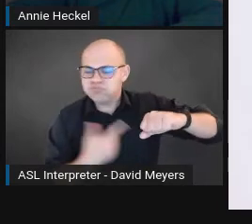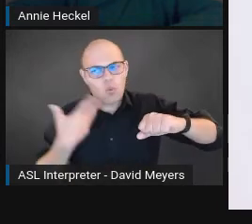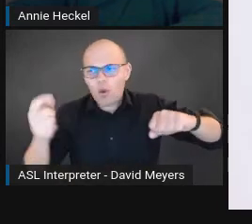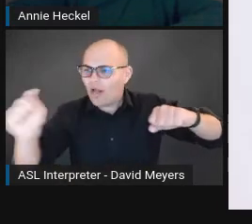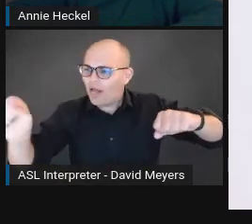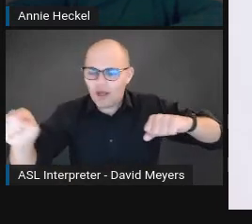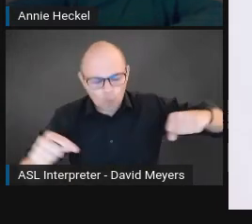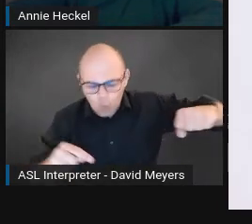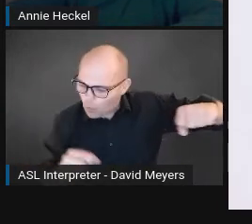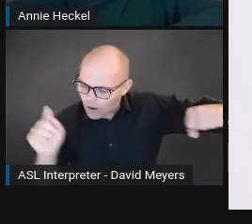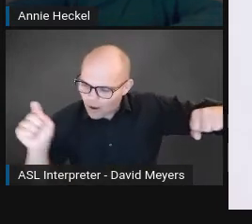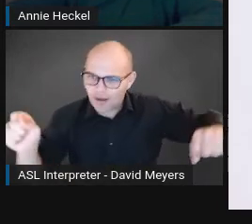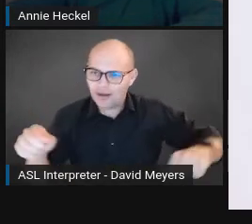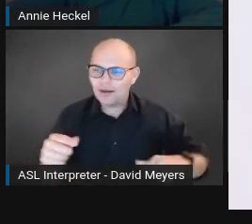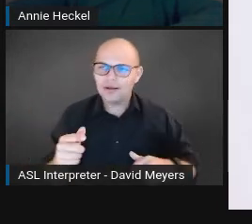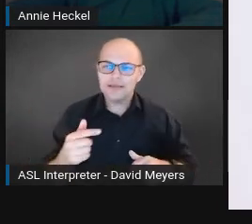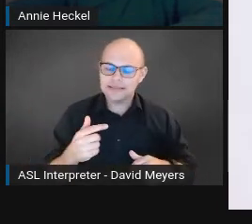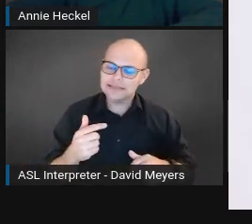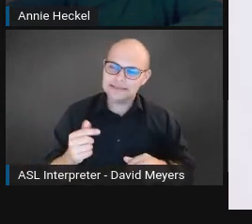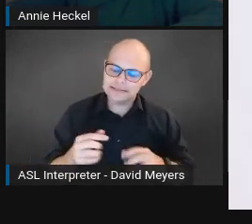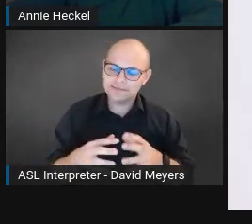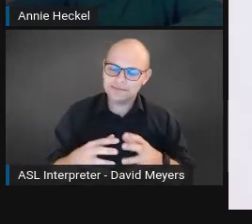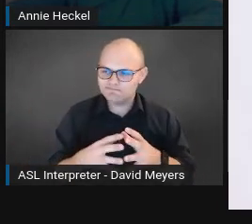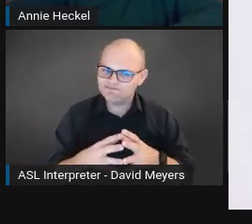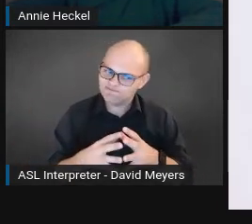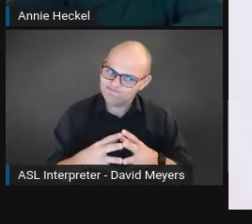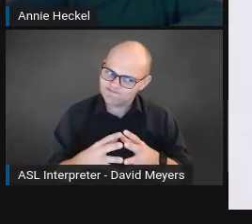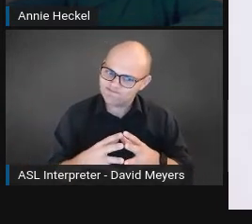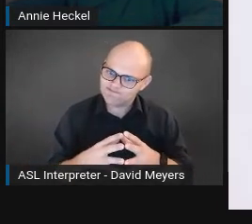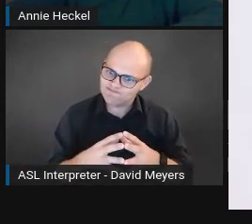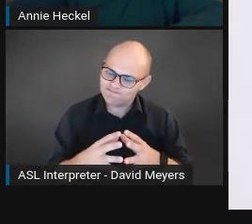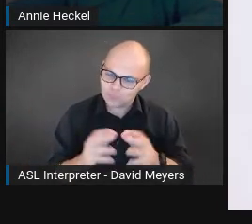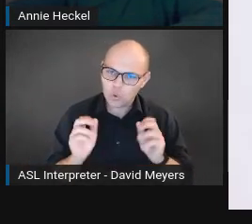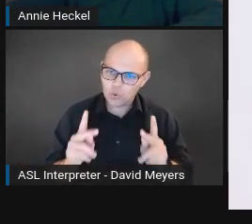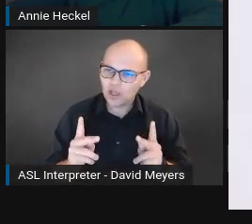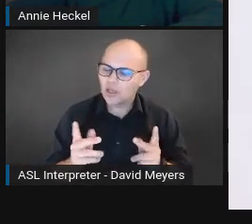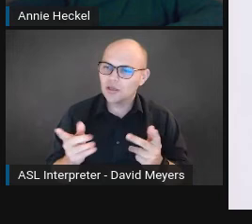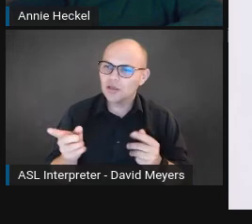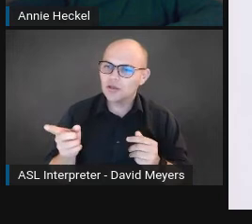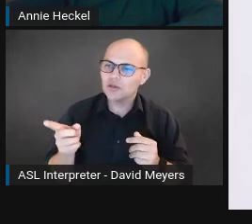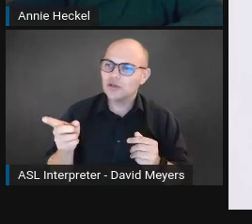so what users are you comfortable excluding here?